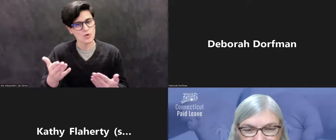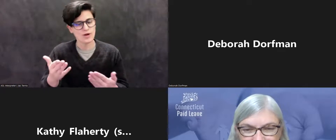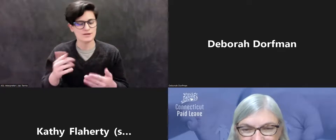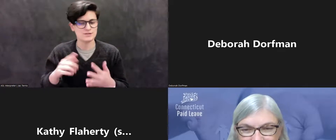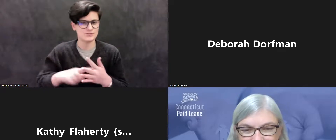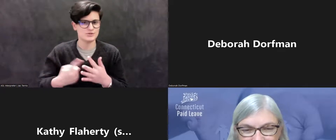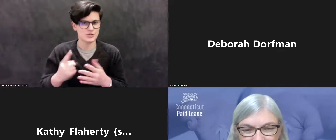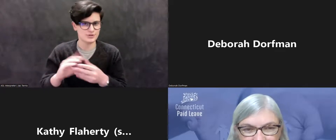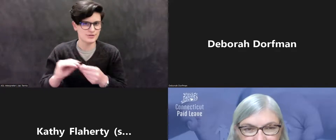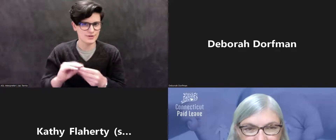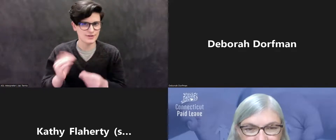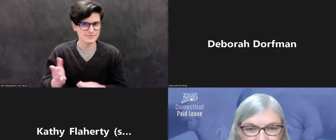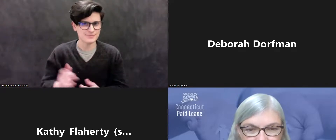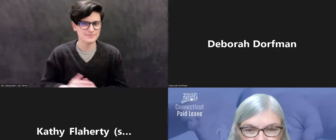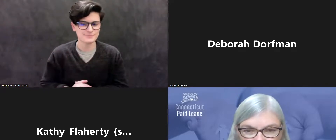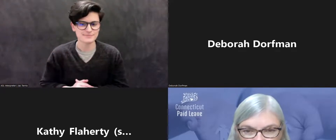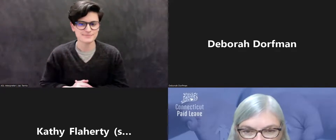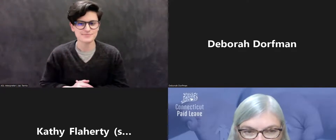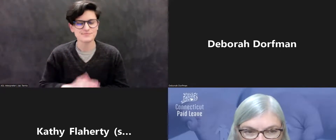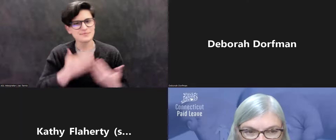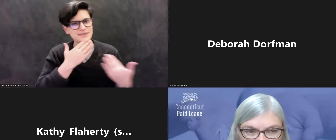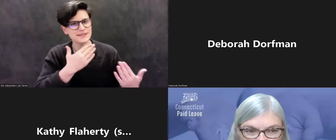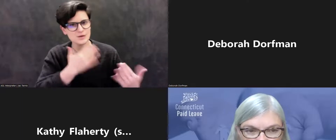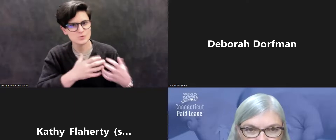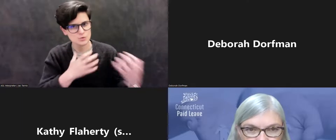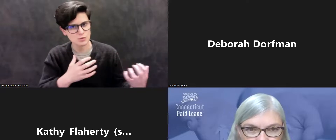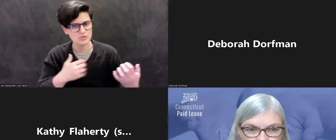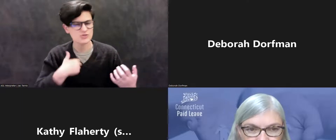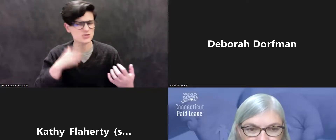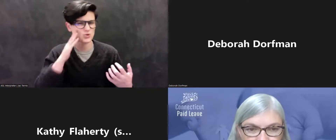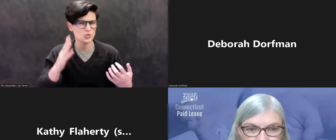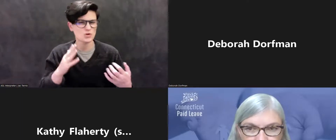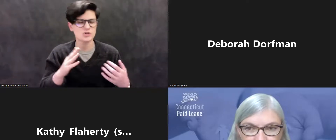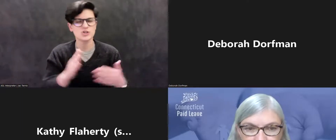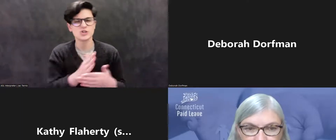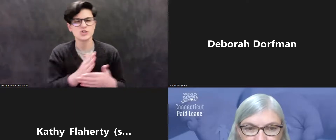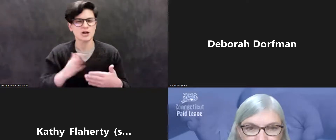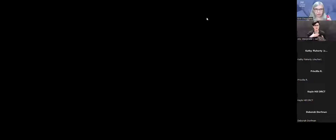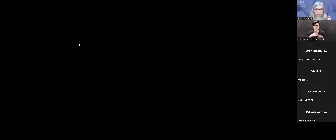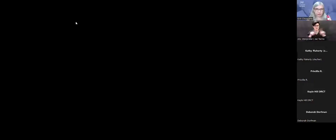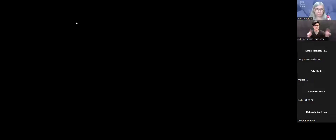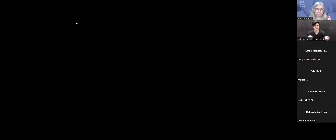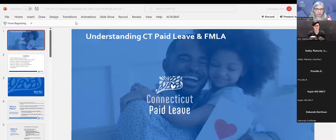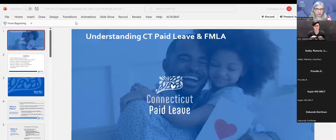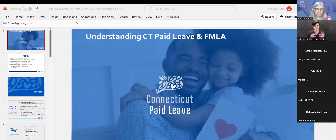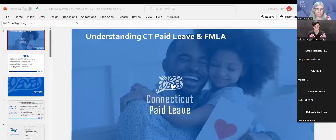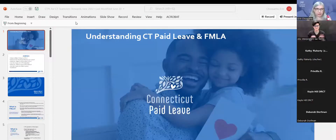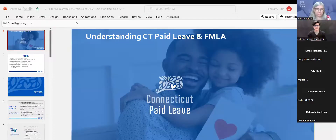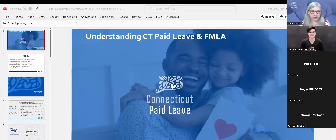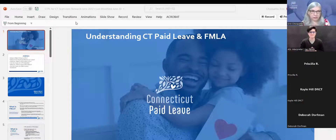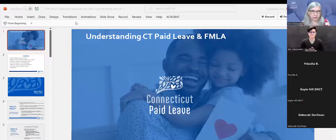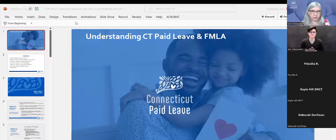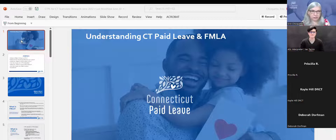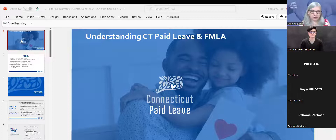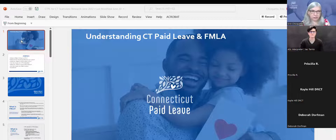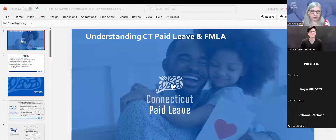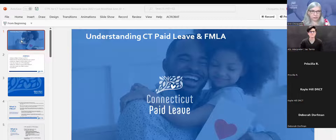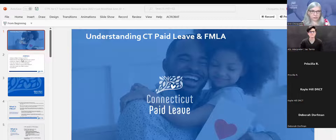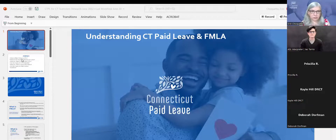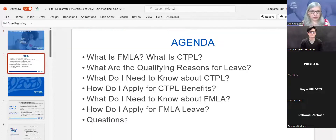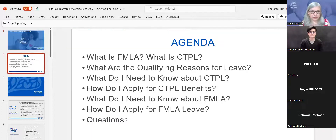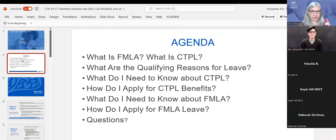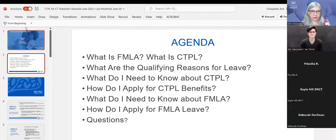15:41:21 Thank you so much. i'm gonna go ahead and share my screen since we'll get started